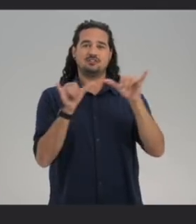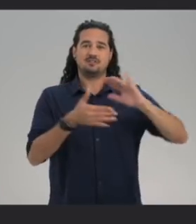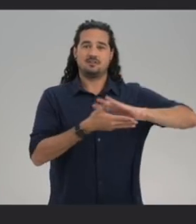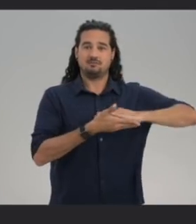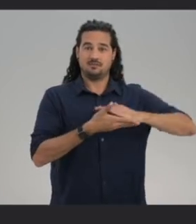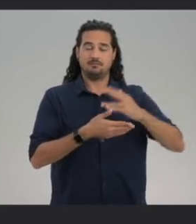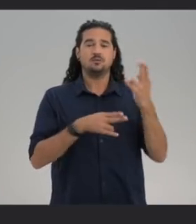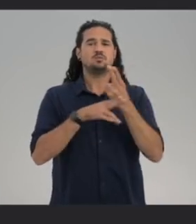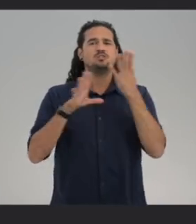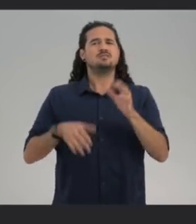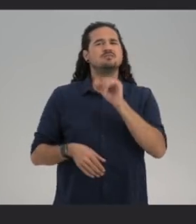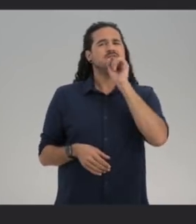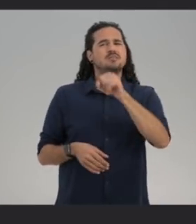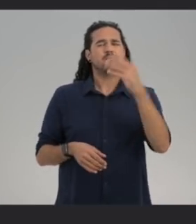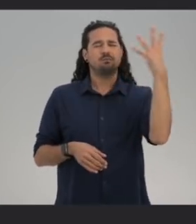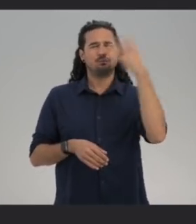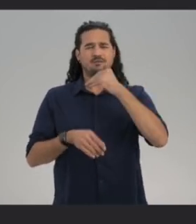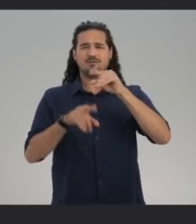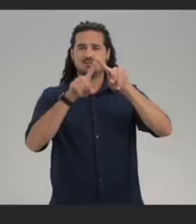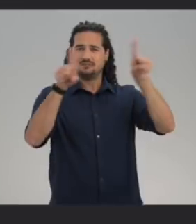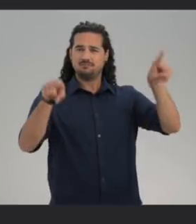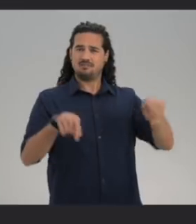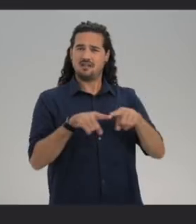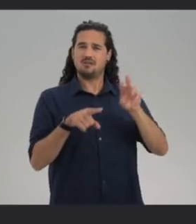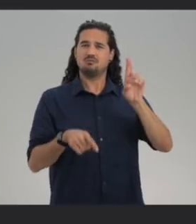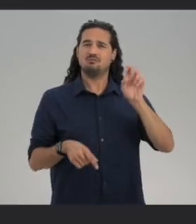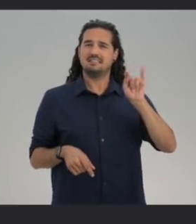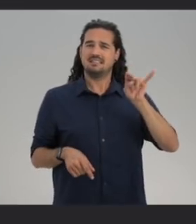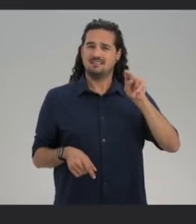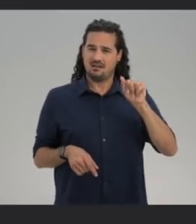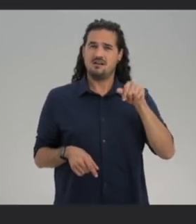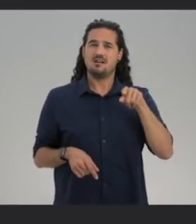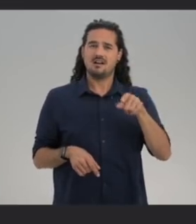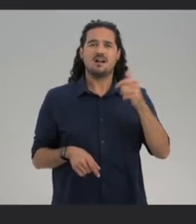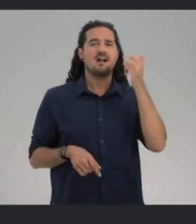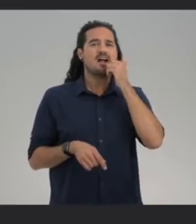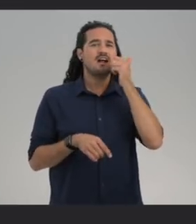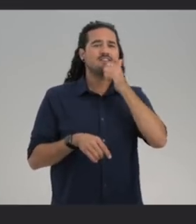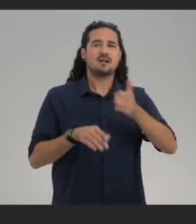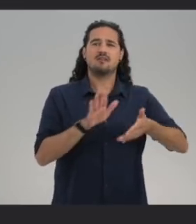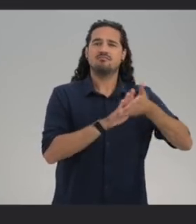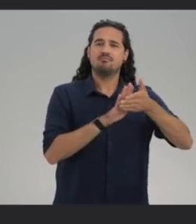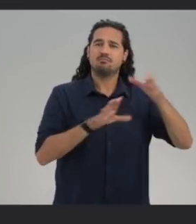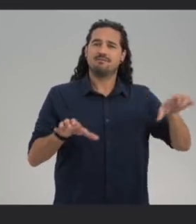Users love its stunning Retina display, great everyday performance and incredible portability,